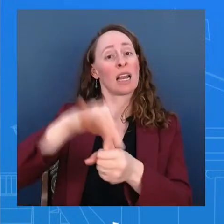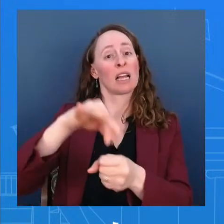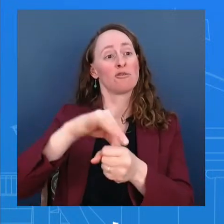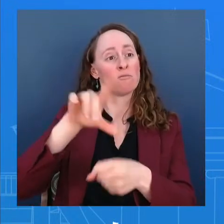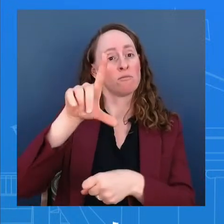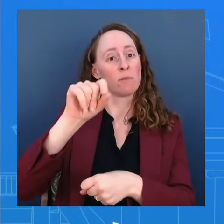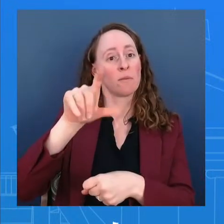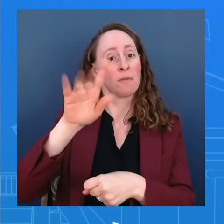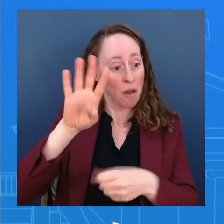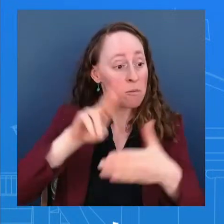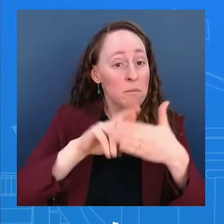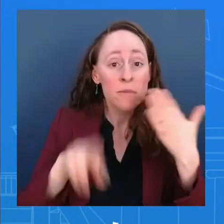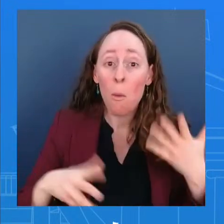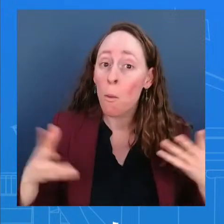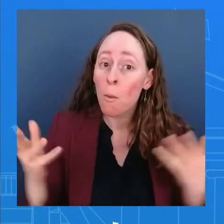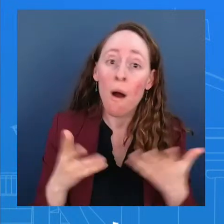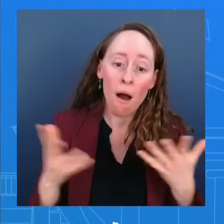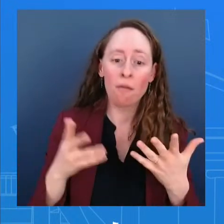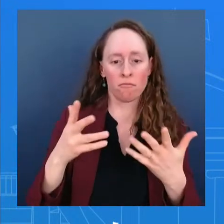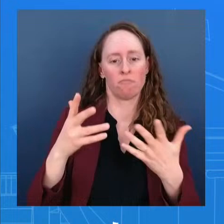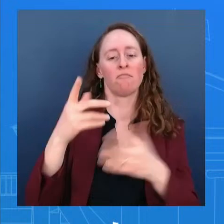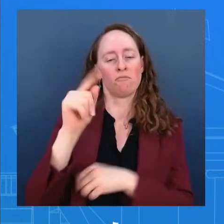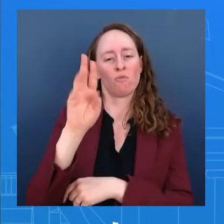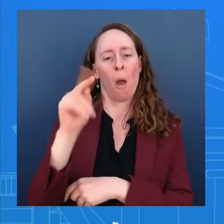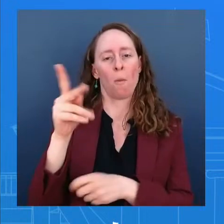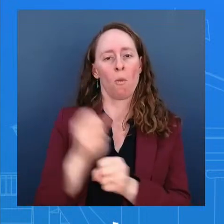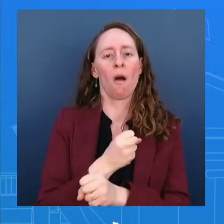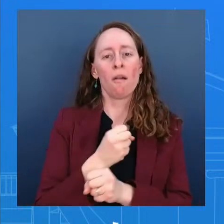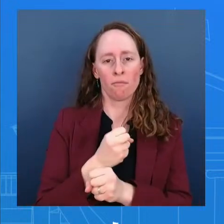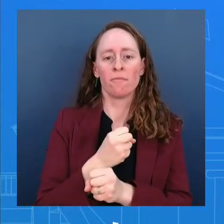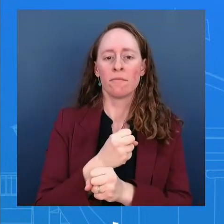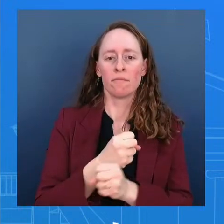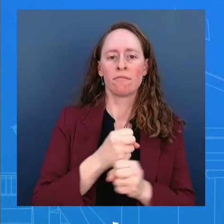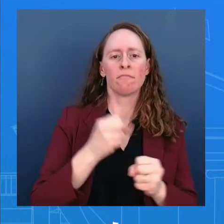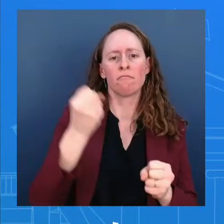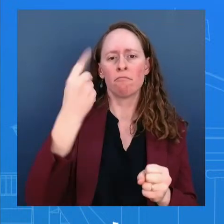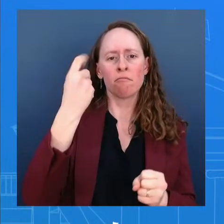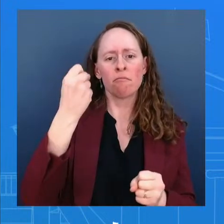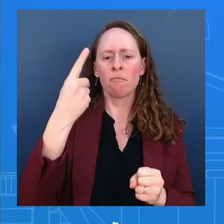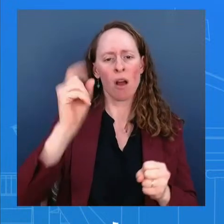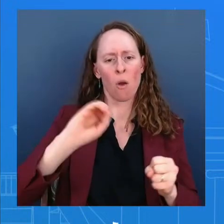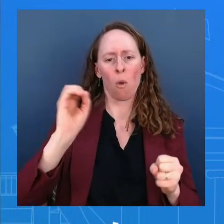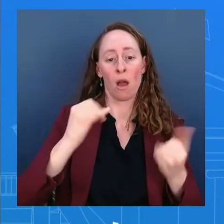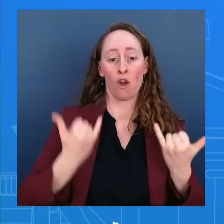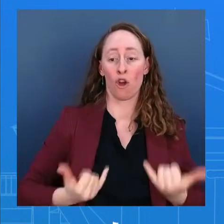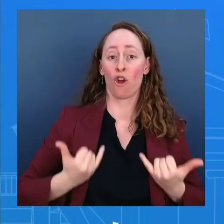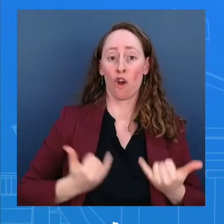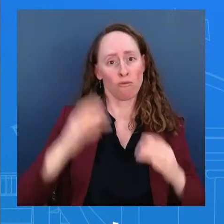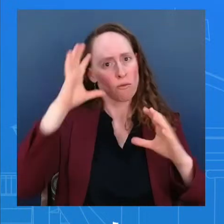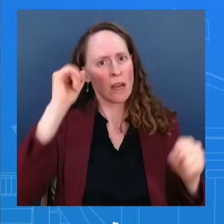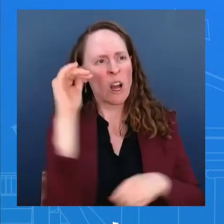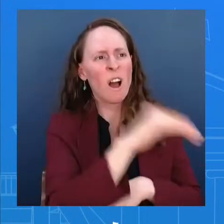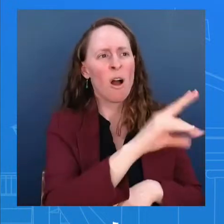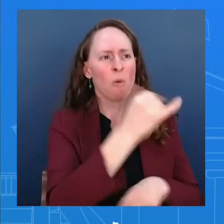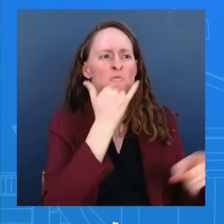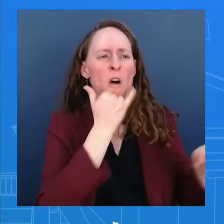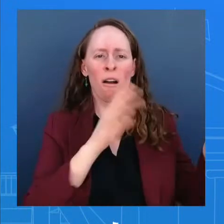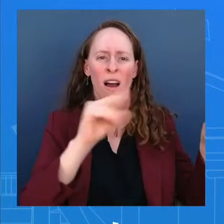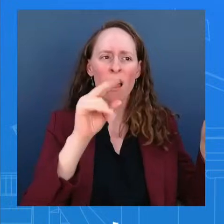is not challenging the democratic legitimacy of that victory. President-elect Trump won the election. So, that’s point one.